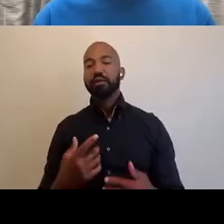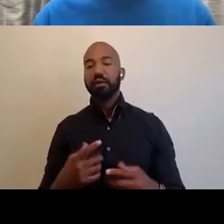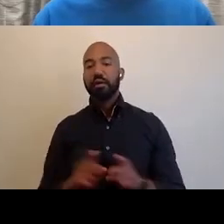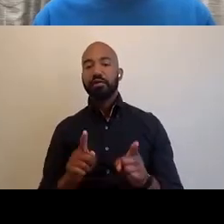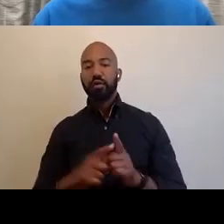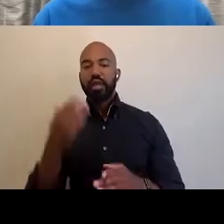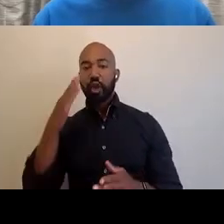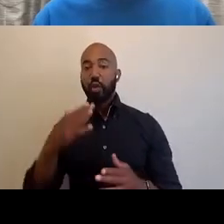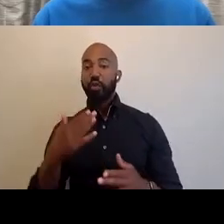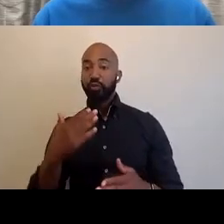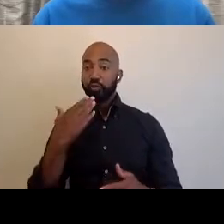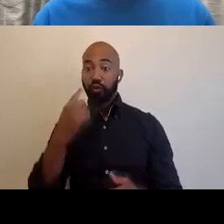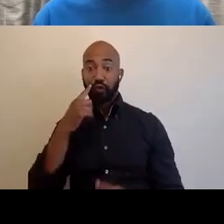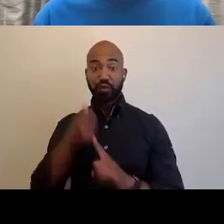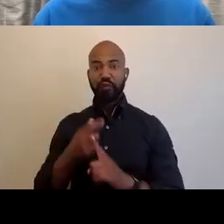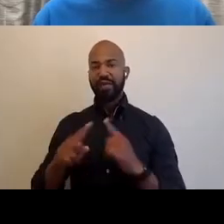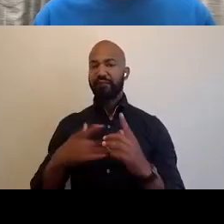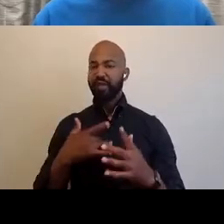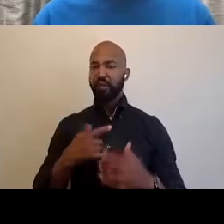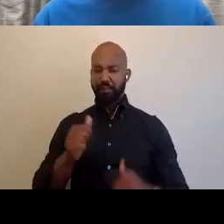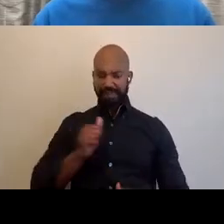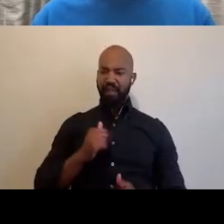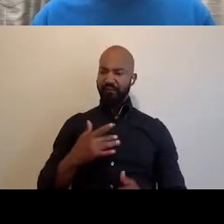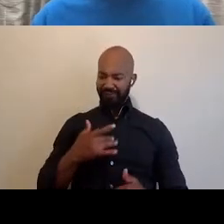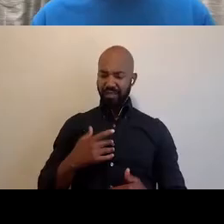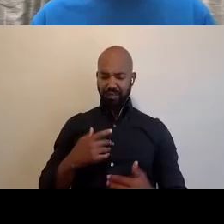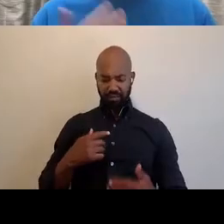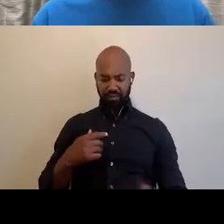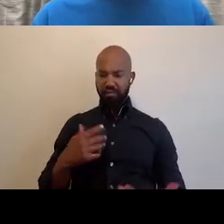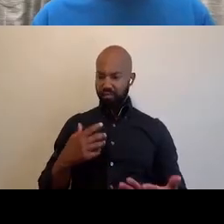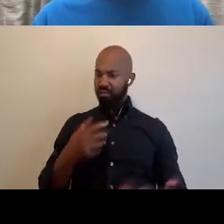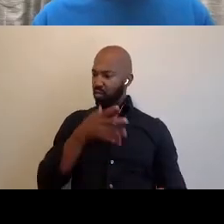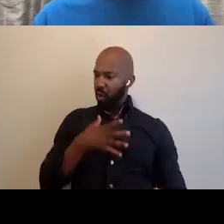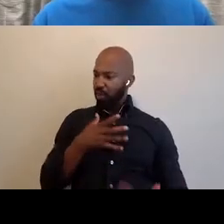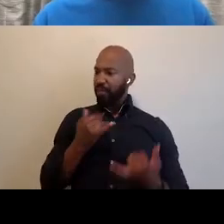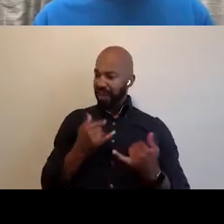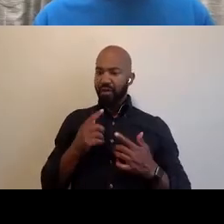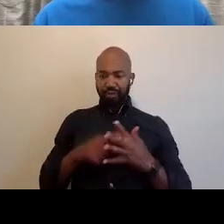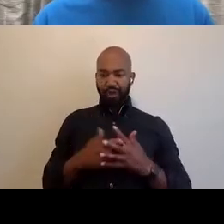And that's just the congruency in that is just wonderful. I had mentioned the emotional lability